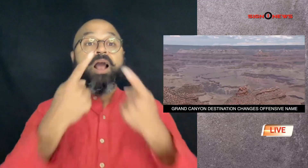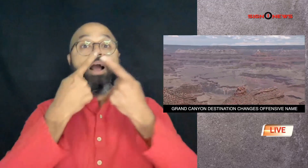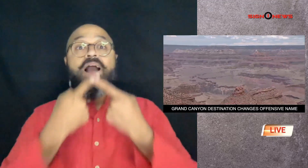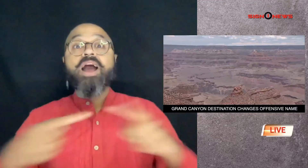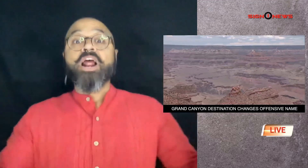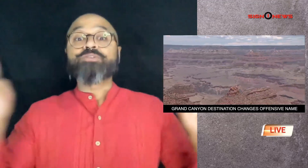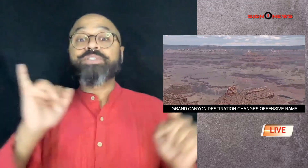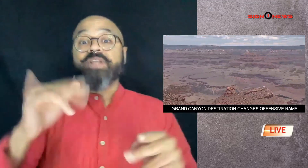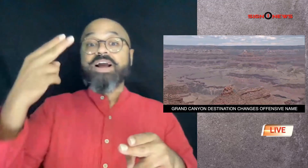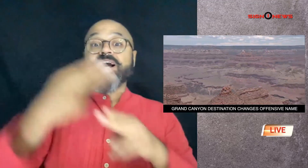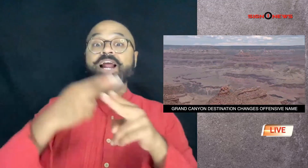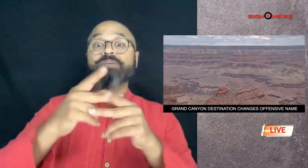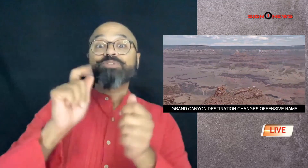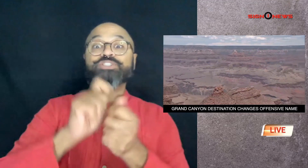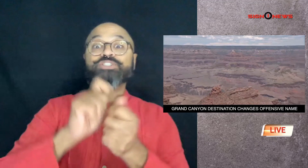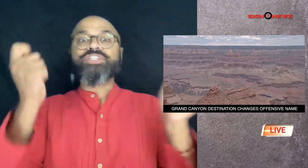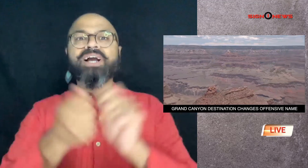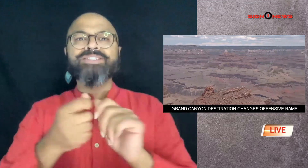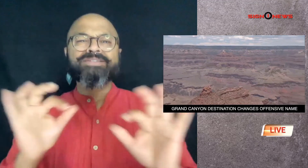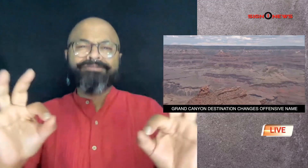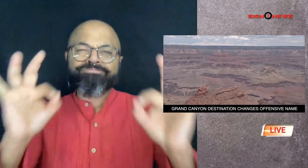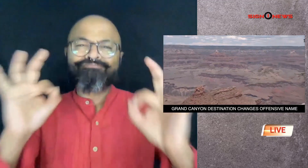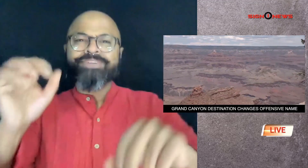the announcement of the name change is perfect timing